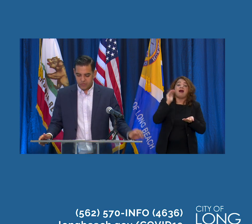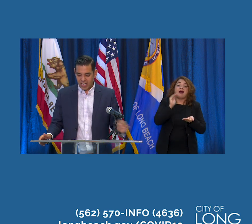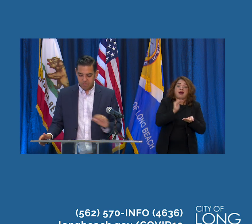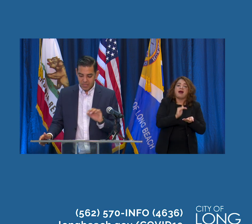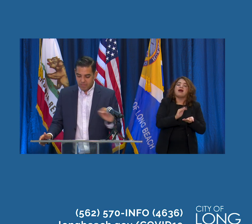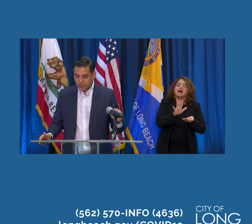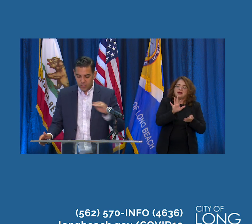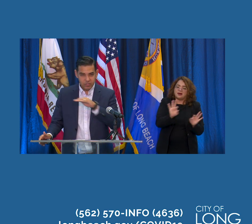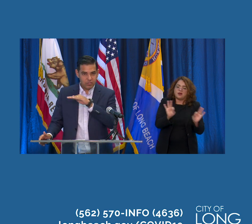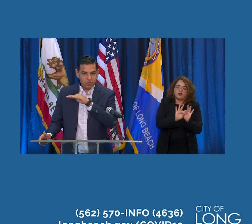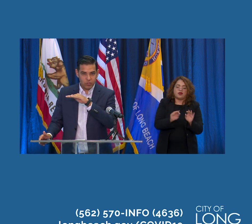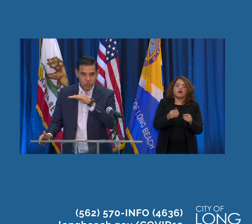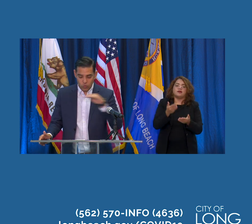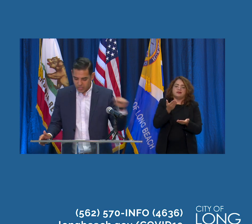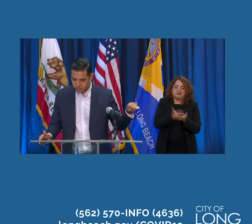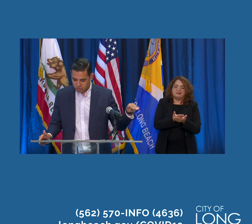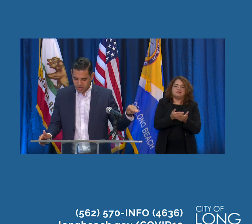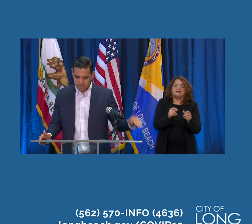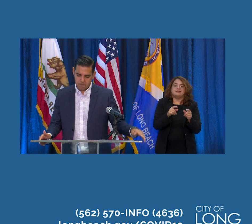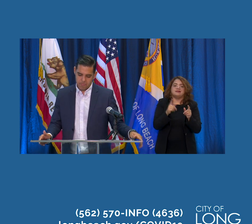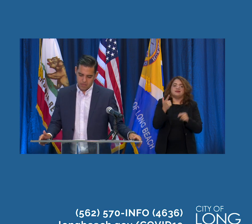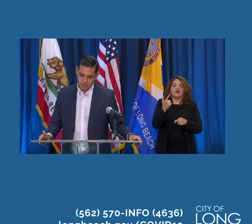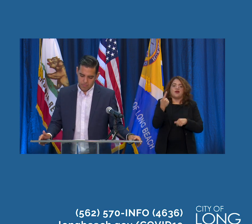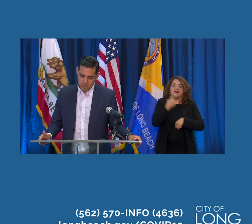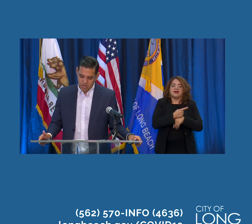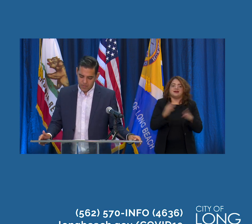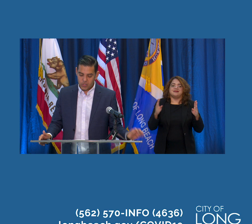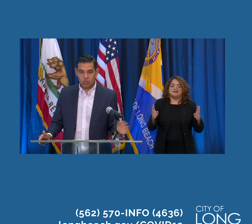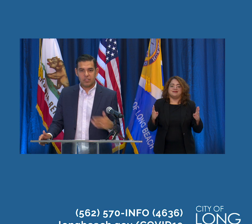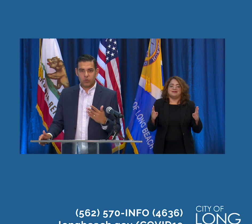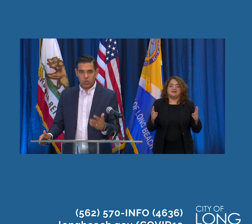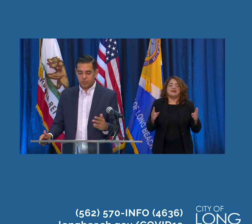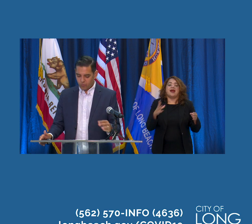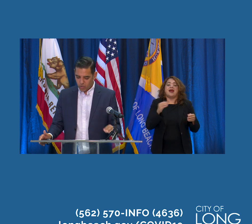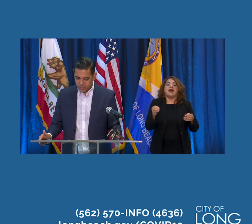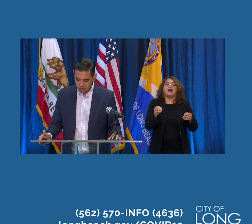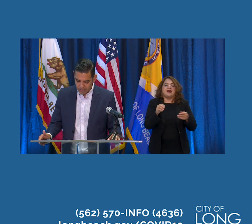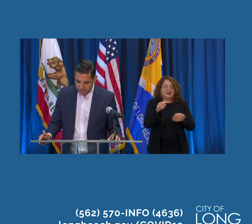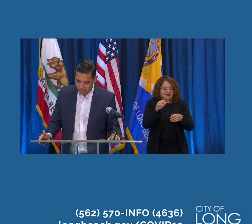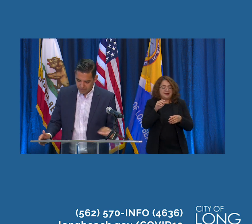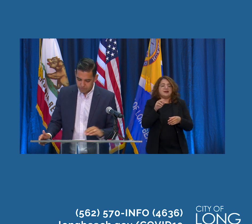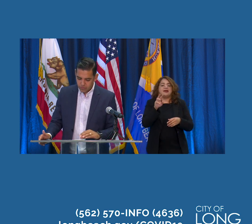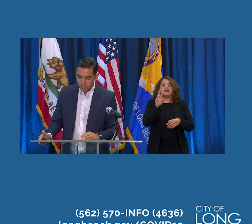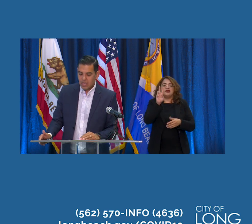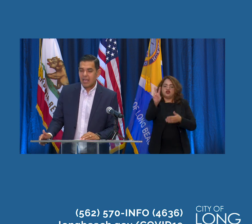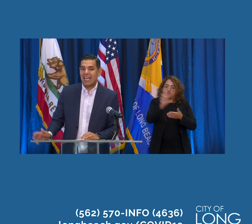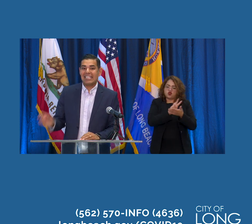And you've got to meet metrics for two weeks straight and you can only of course move one tier at a time.